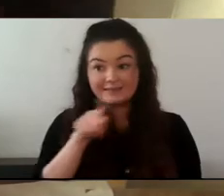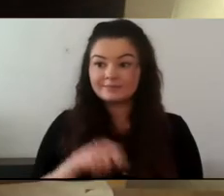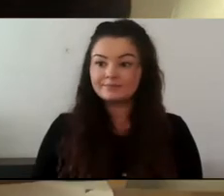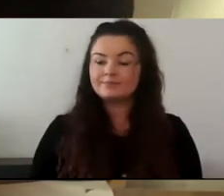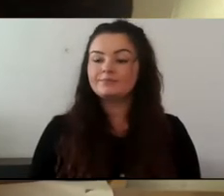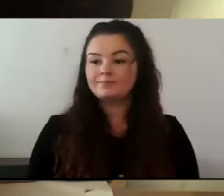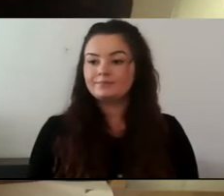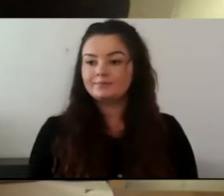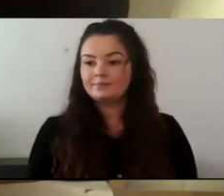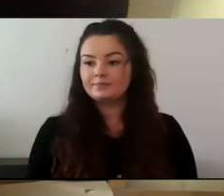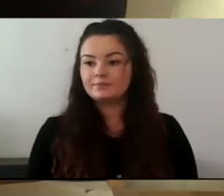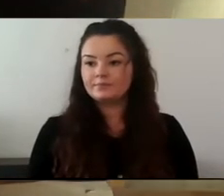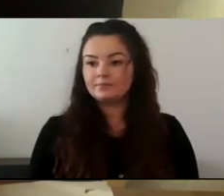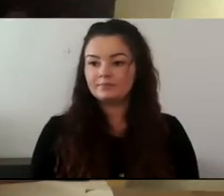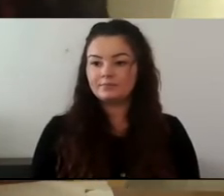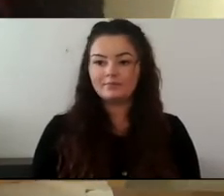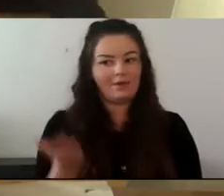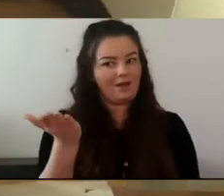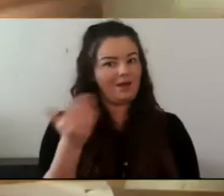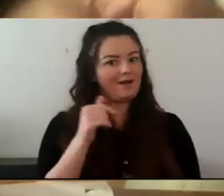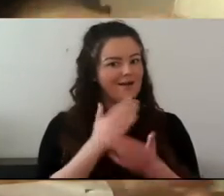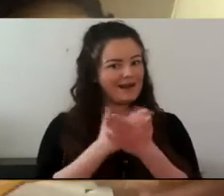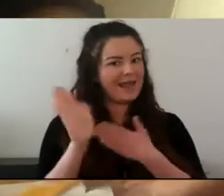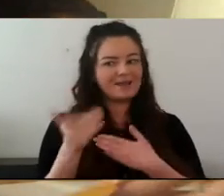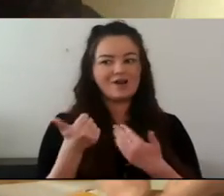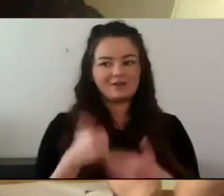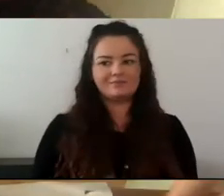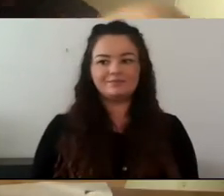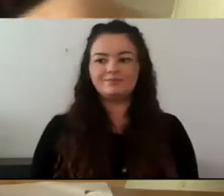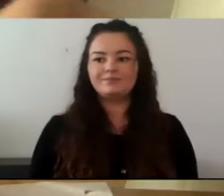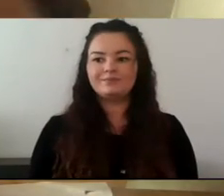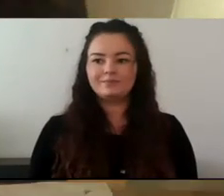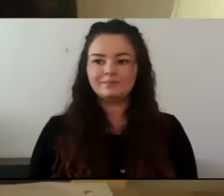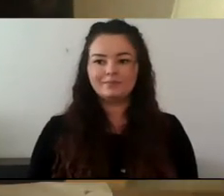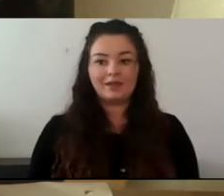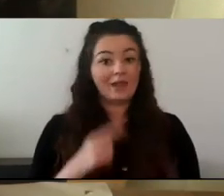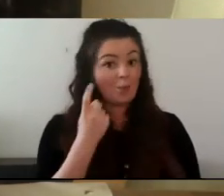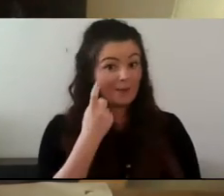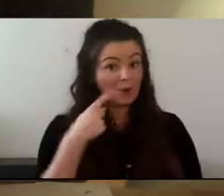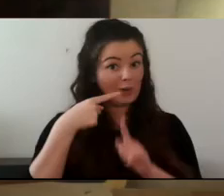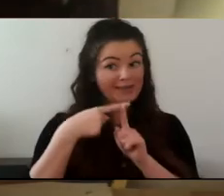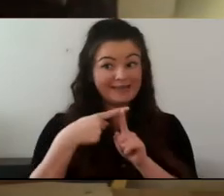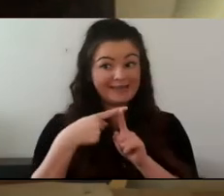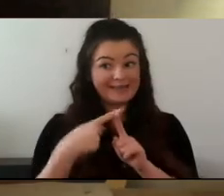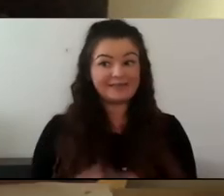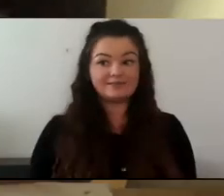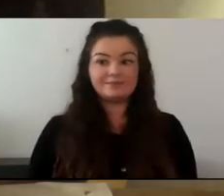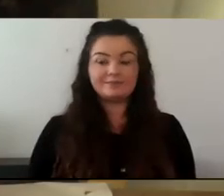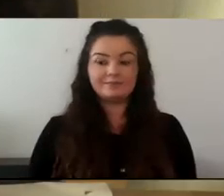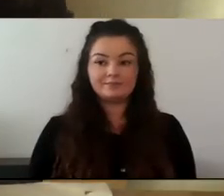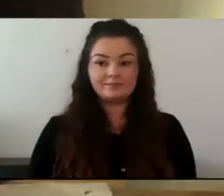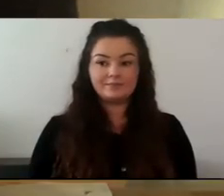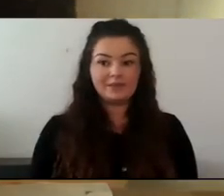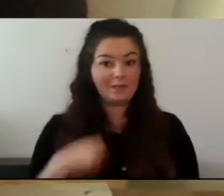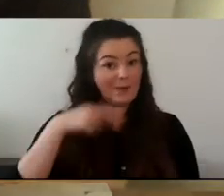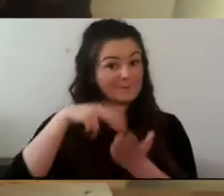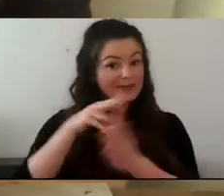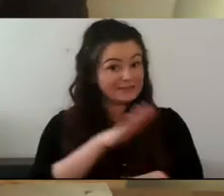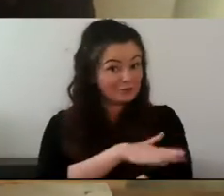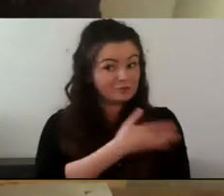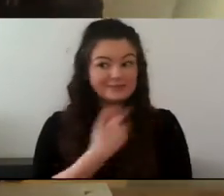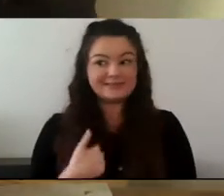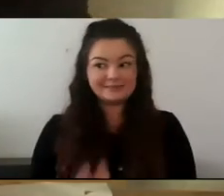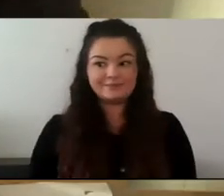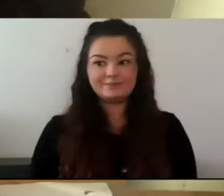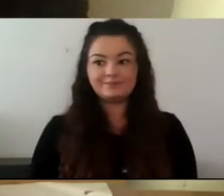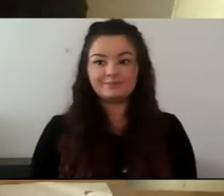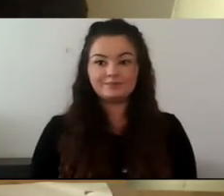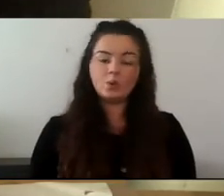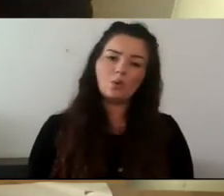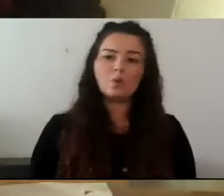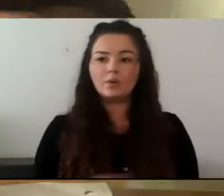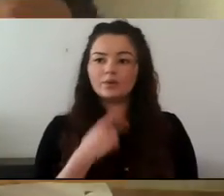Three, two, one. There we go, that's clearer, V-E. And I'm going to do this one in my green I think or should I